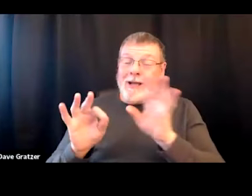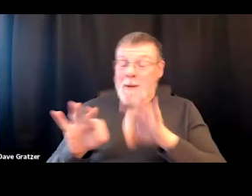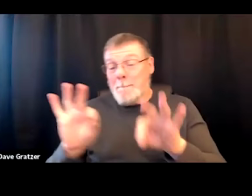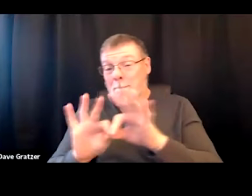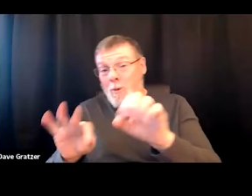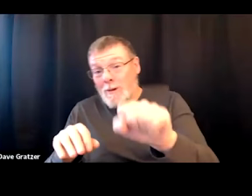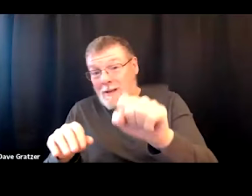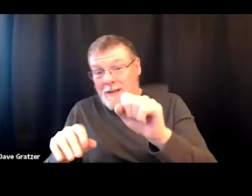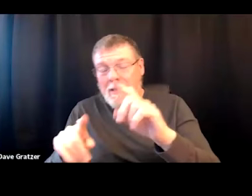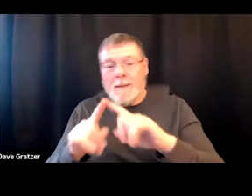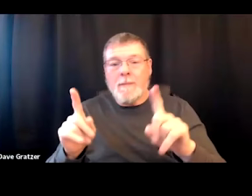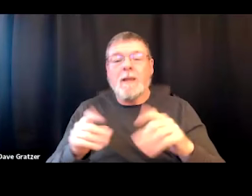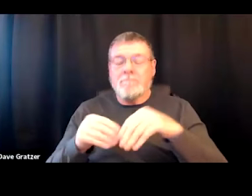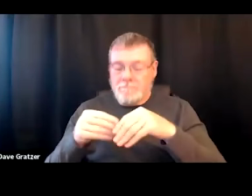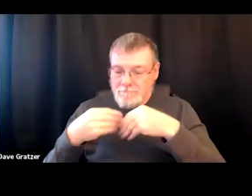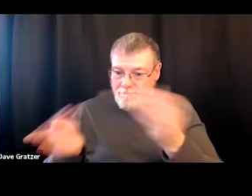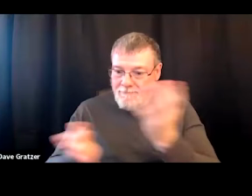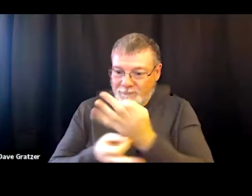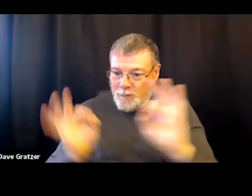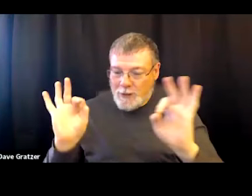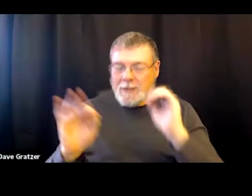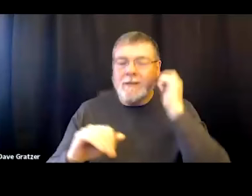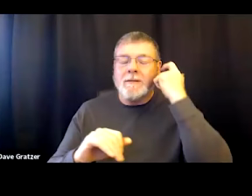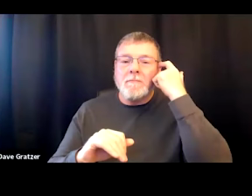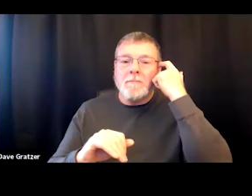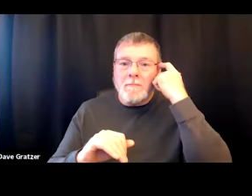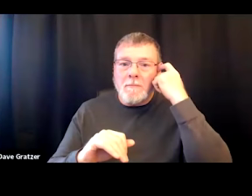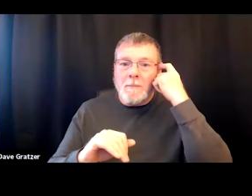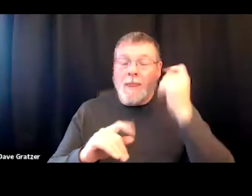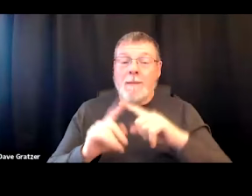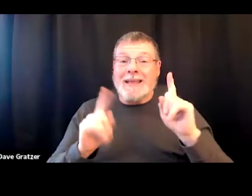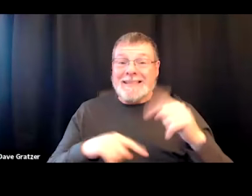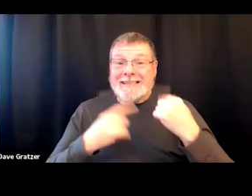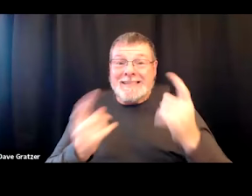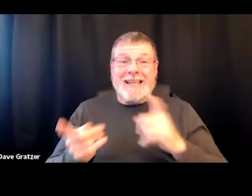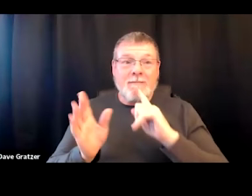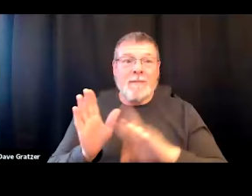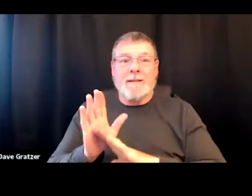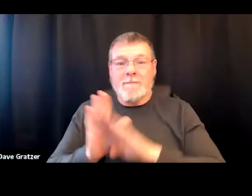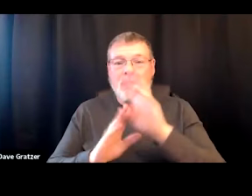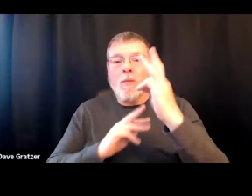They're public domain instruments free of charge. The ASSIST was developed by the World Health Organization,